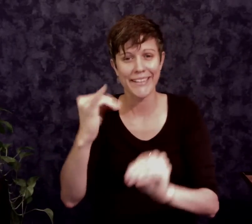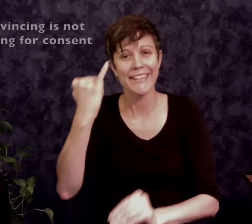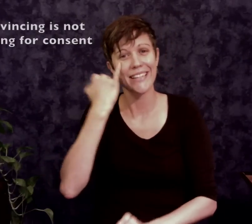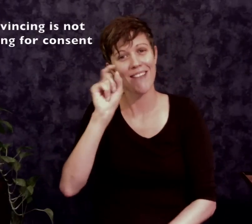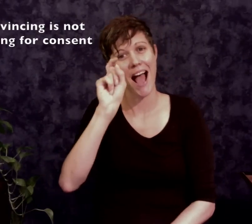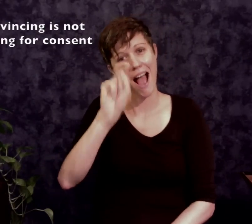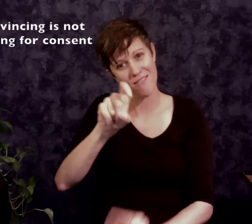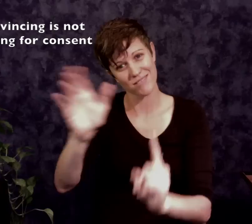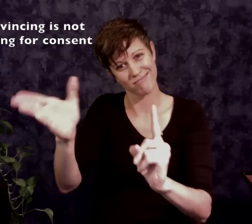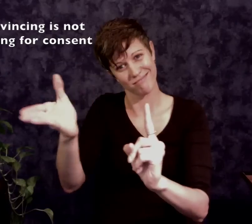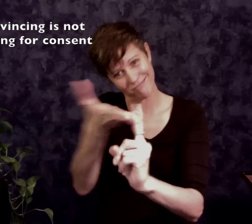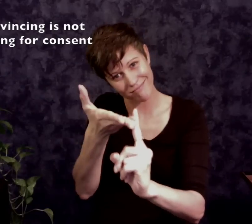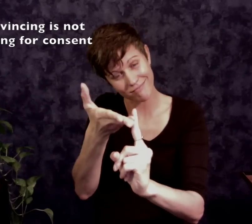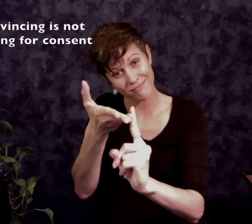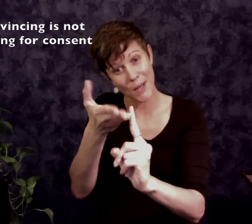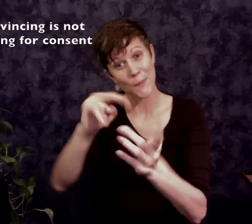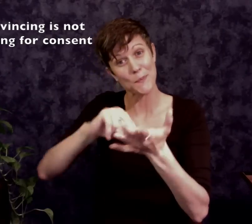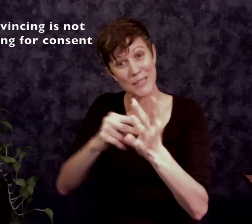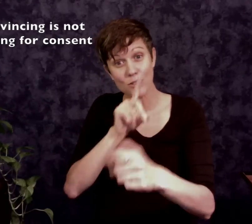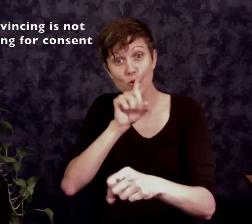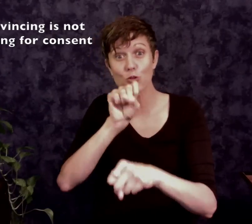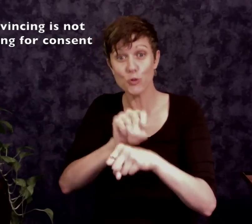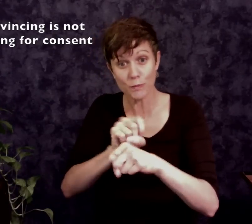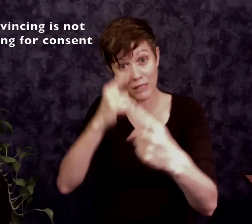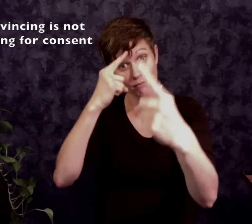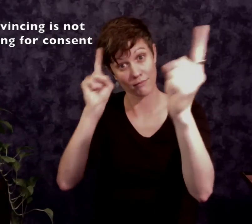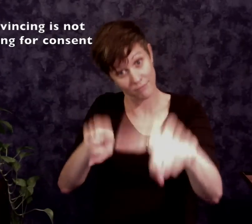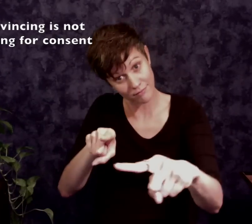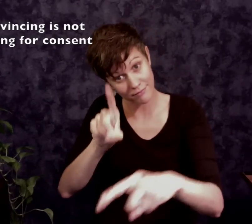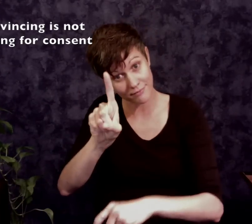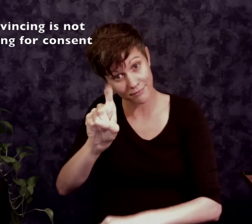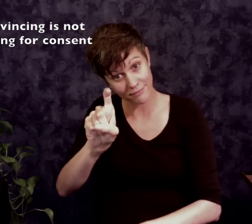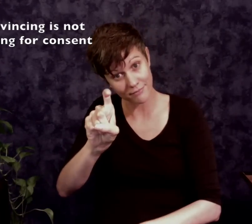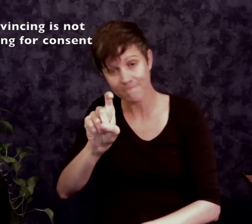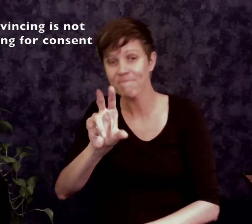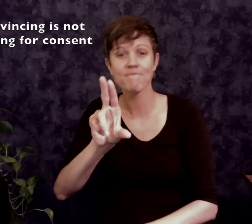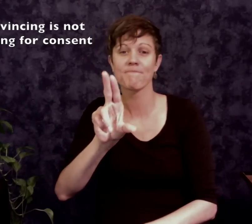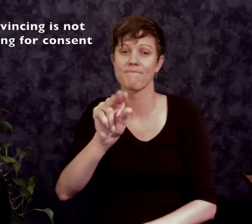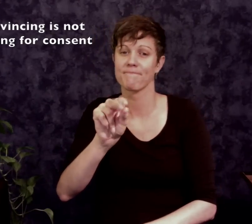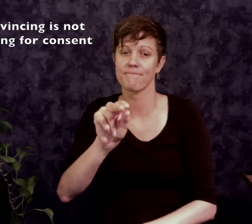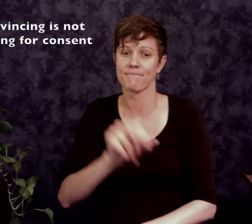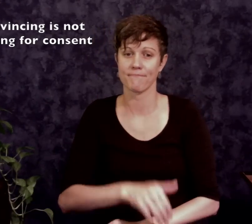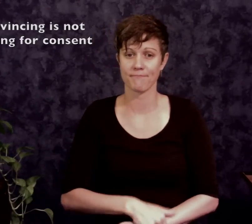If a person has to be convinced, is that consent? No.